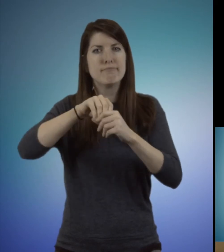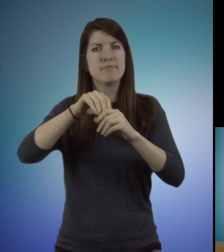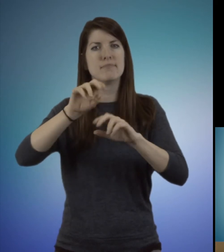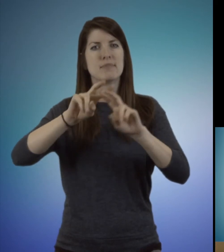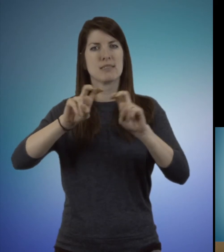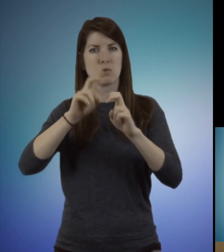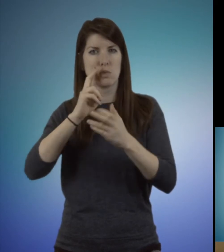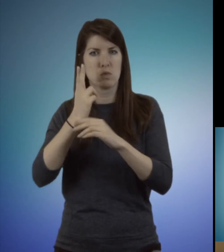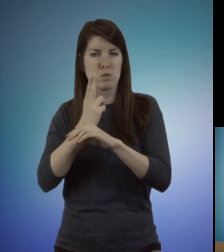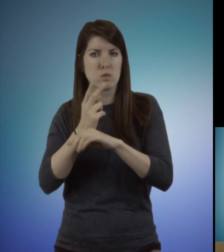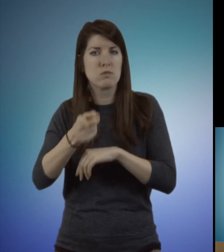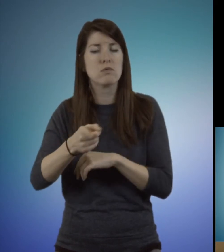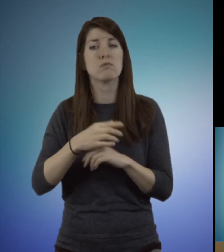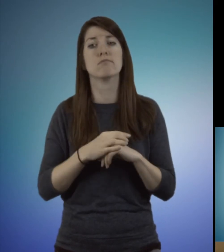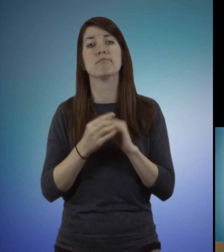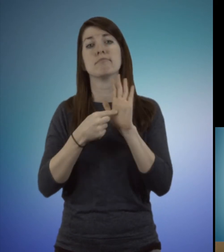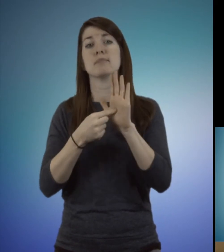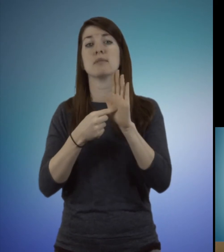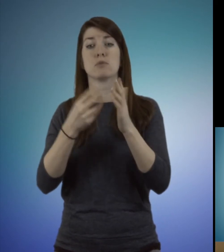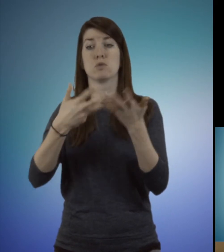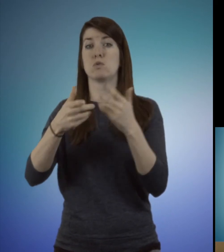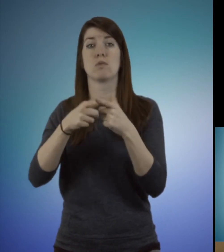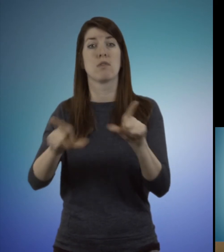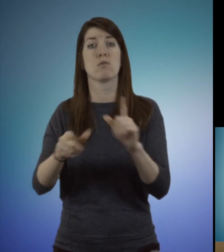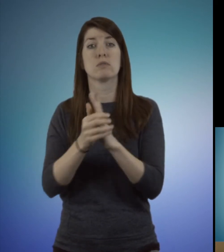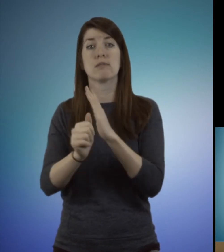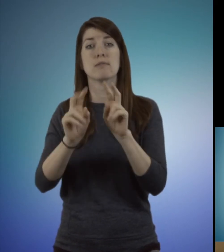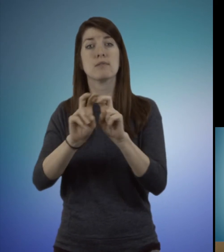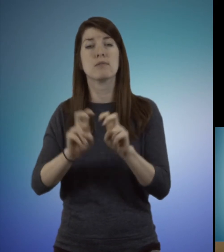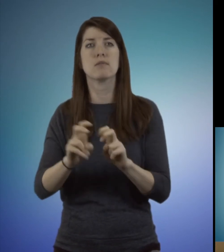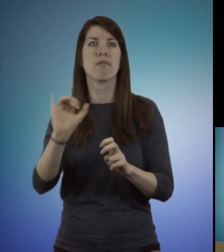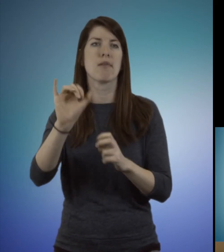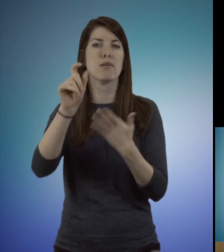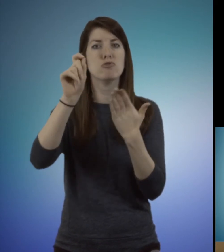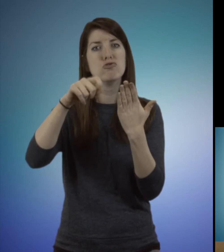Examples of social language skill assessments, again, would be more of a checklist to see